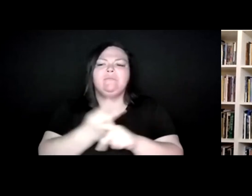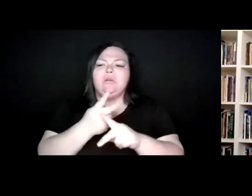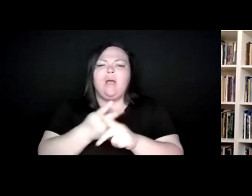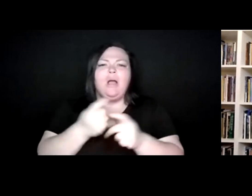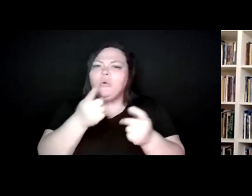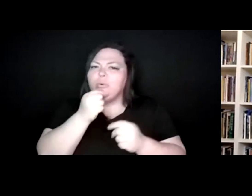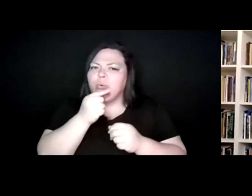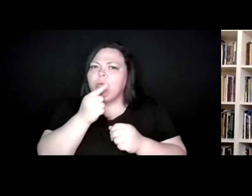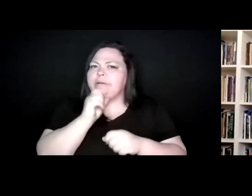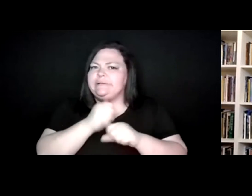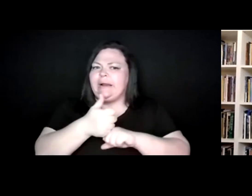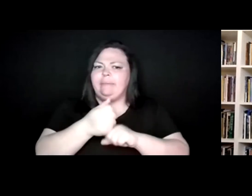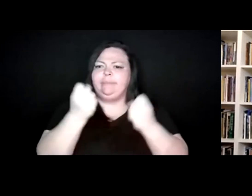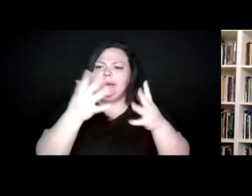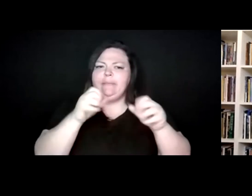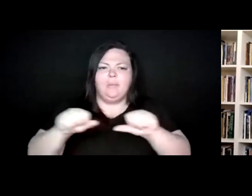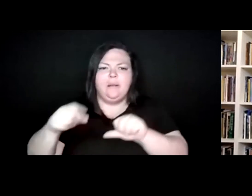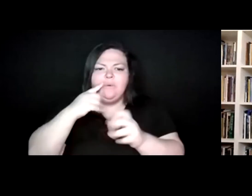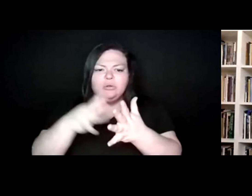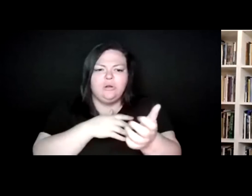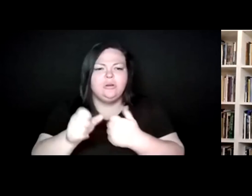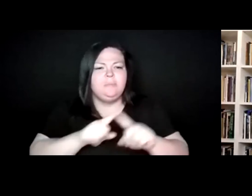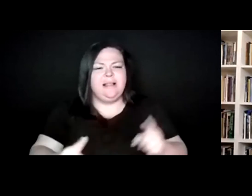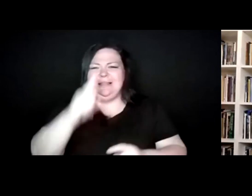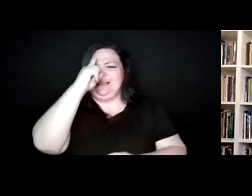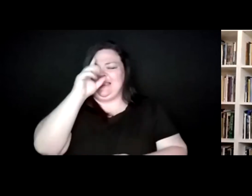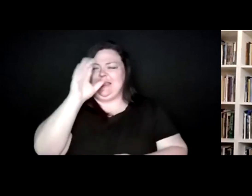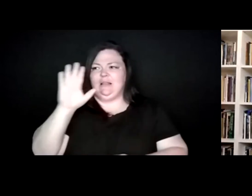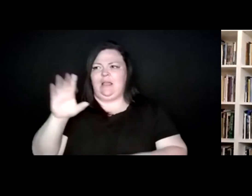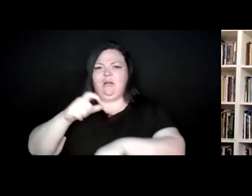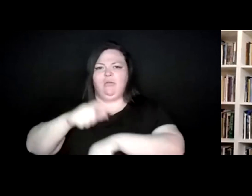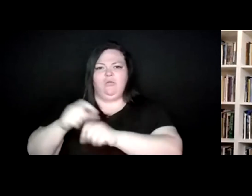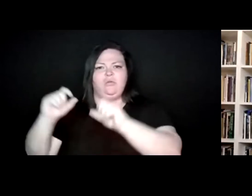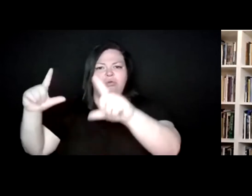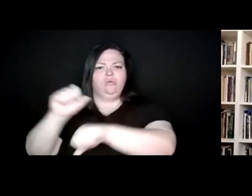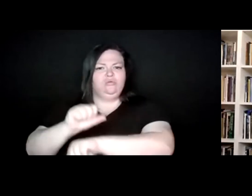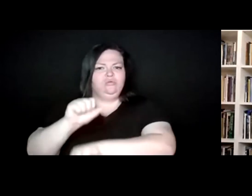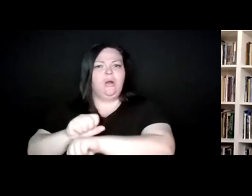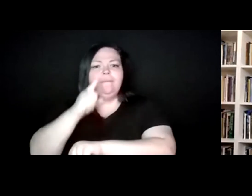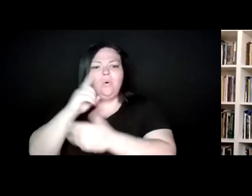for destruction, but consider the clockmaker’s / job: to design for rust and wear. //